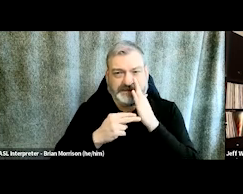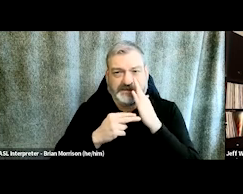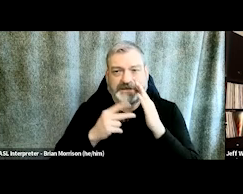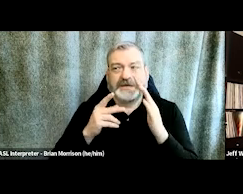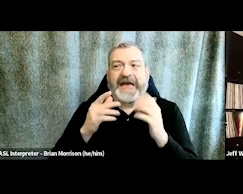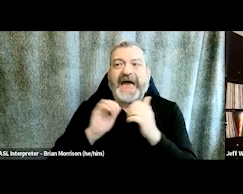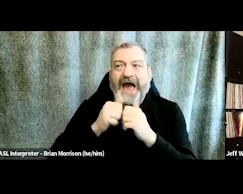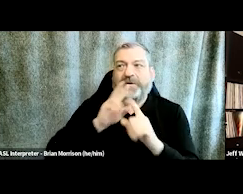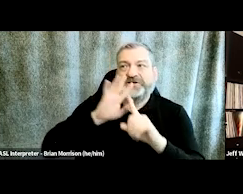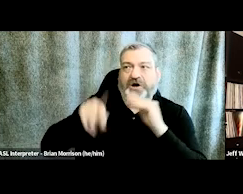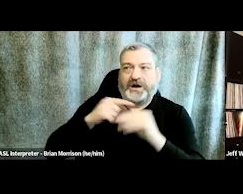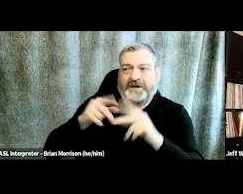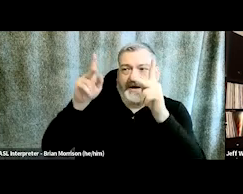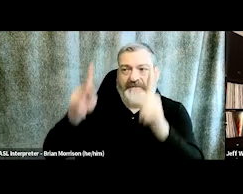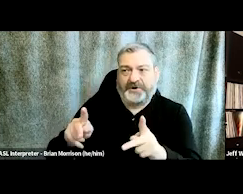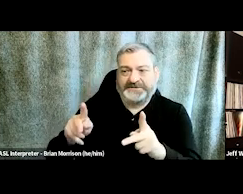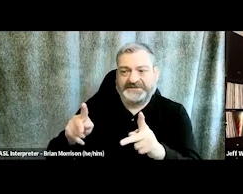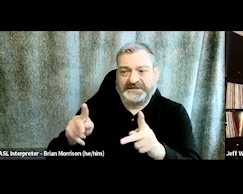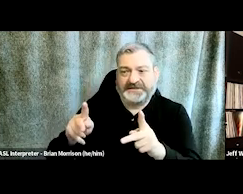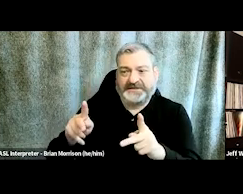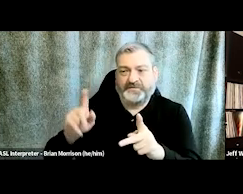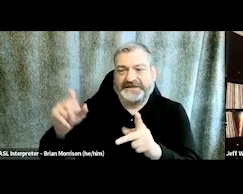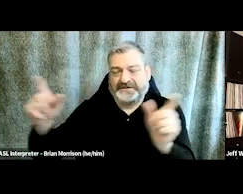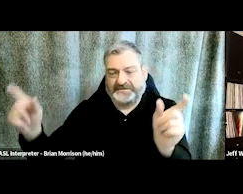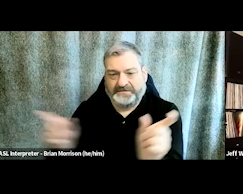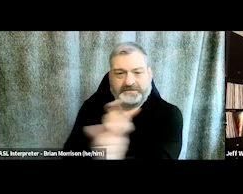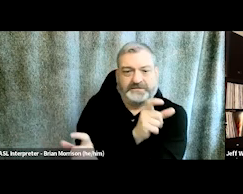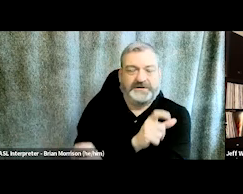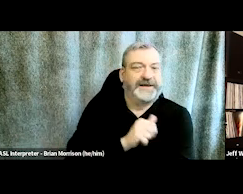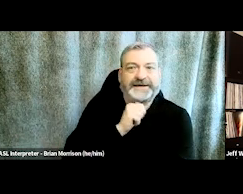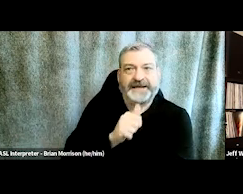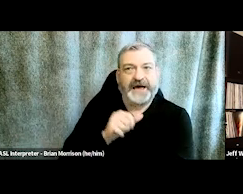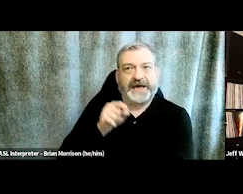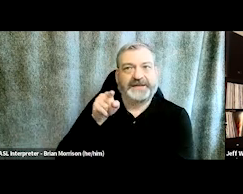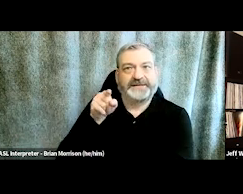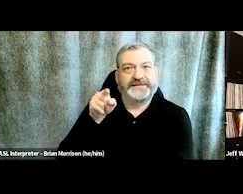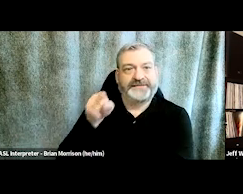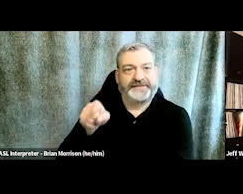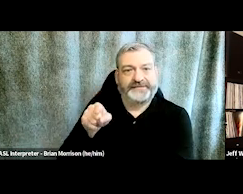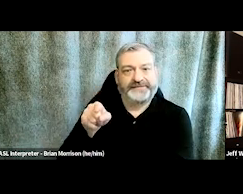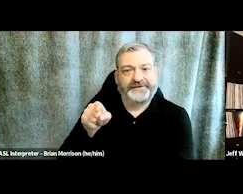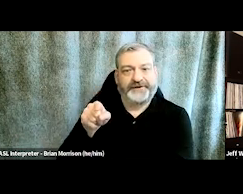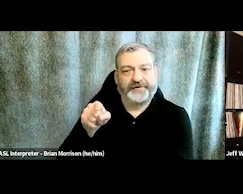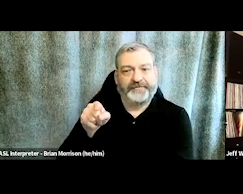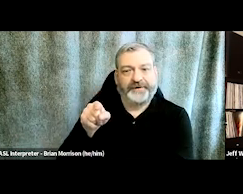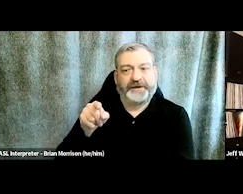by not necessarily identifying someone by a disability or some other. Attributes to really kind of dig